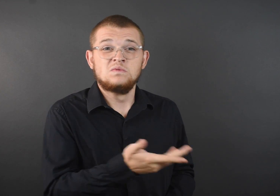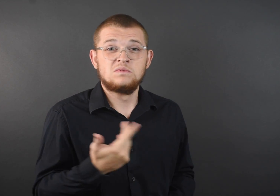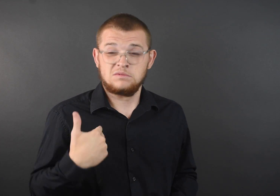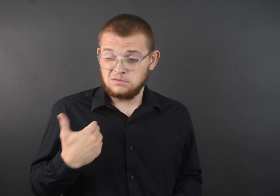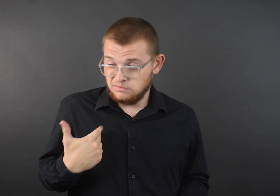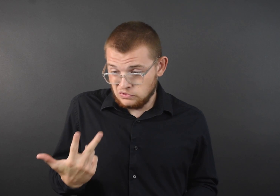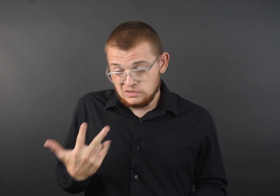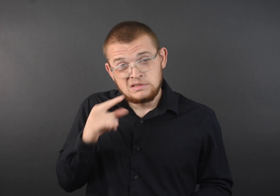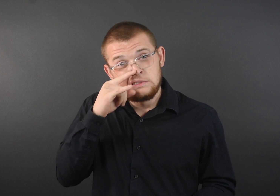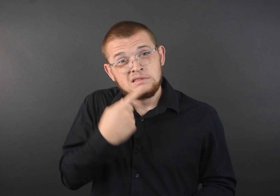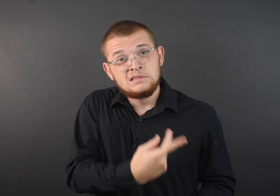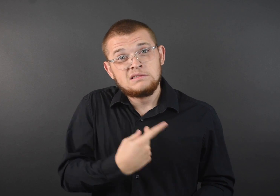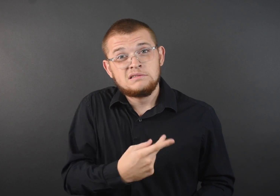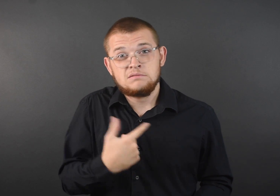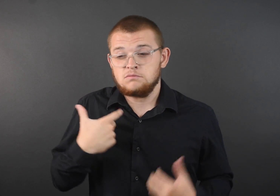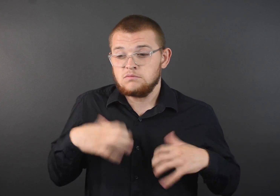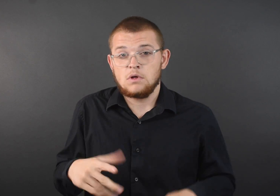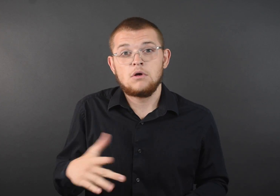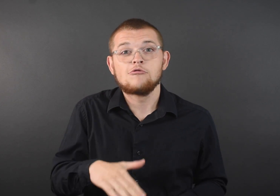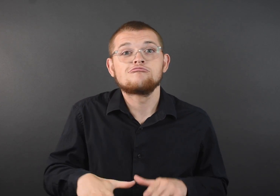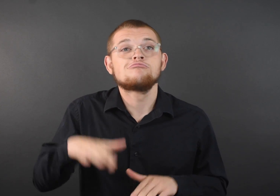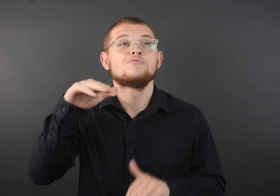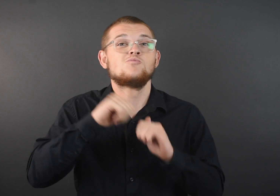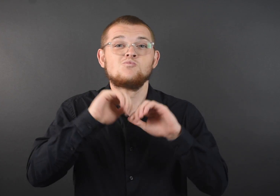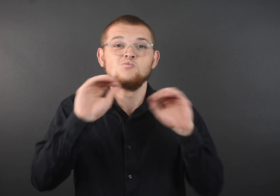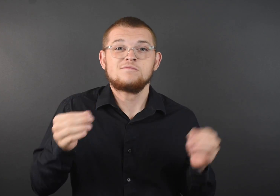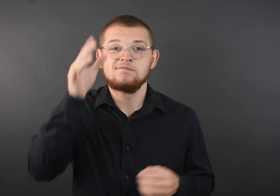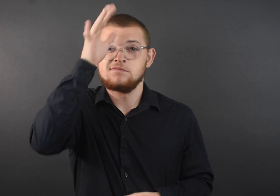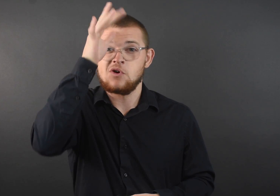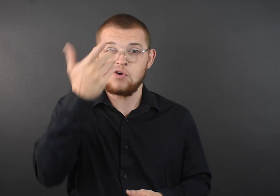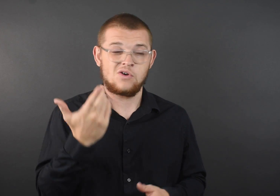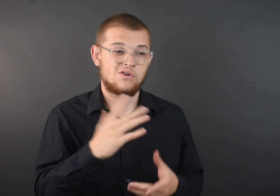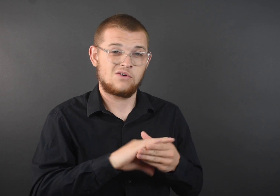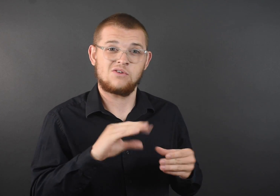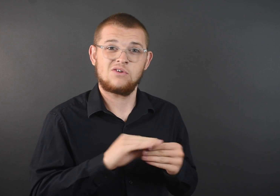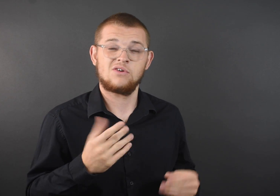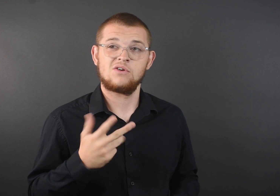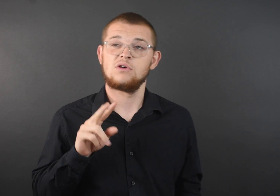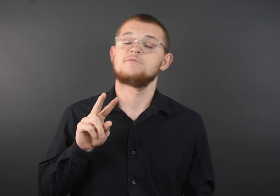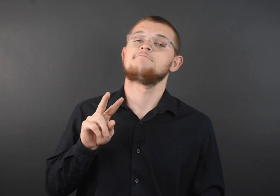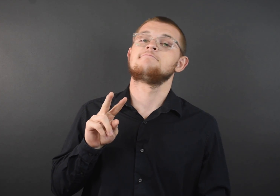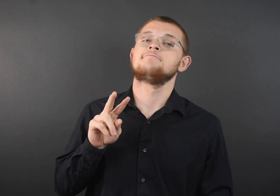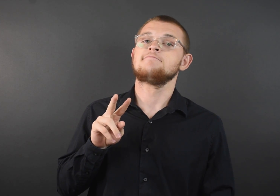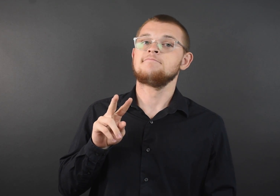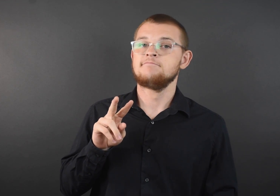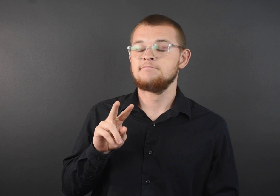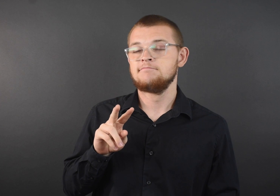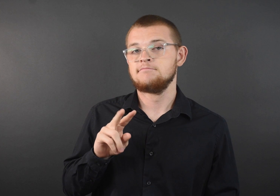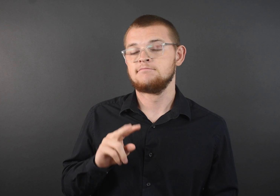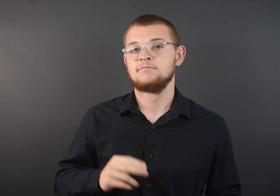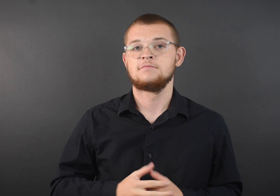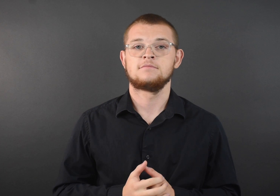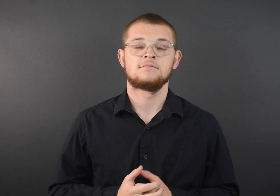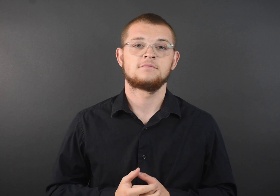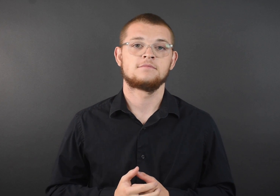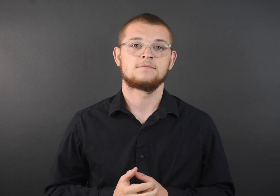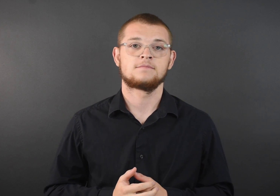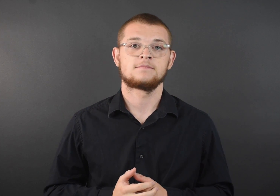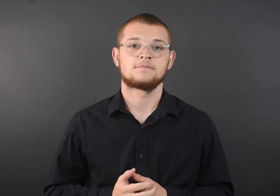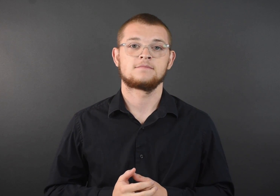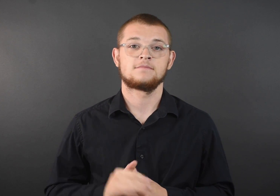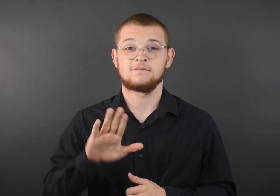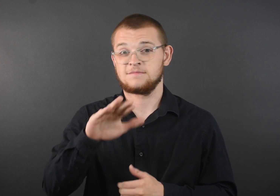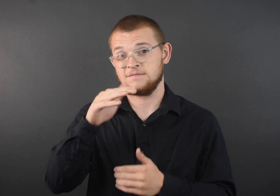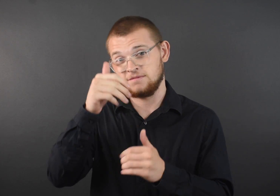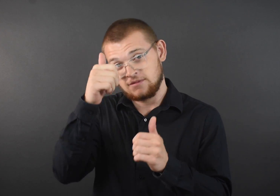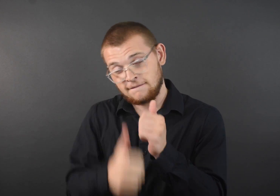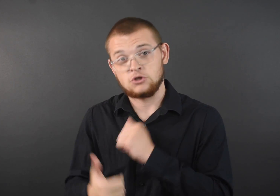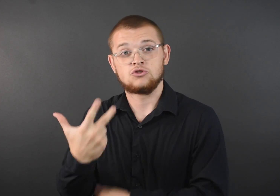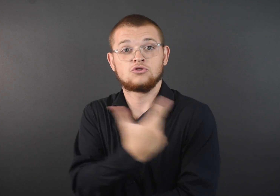and I don't want them to be without their father,' " Rosas told him.